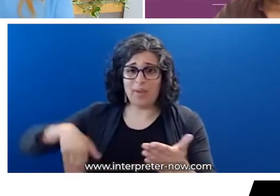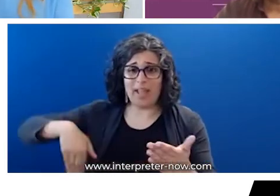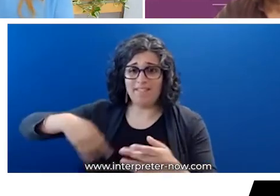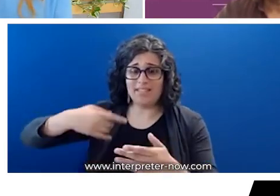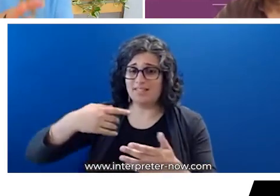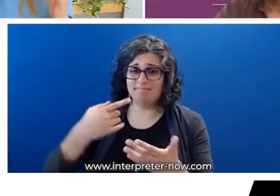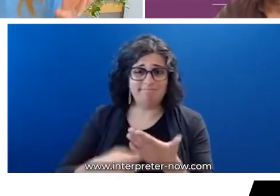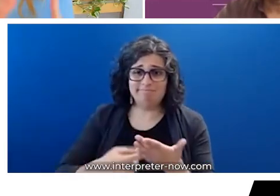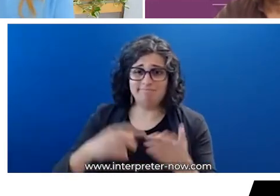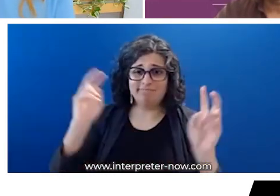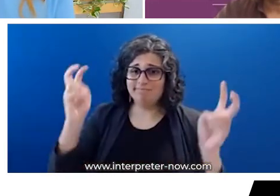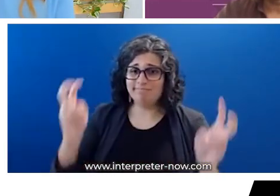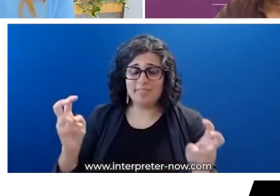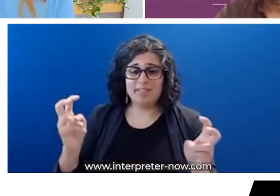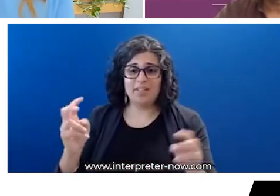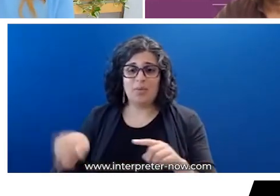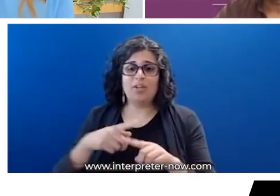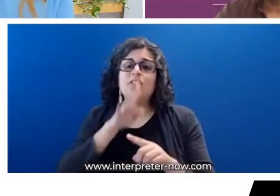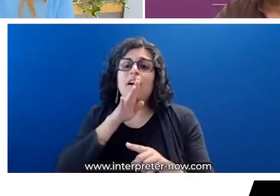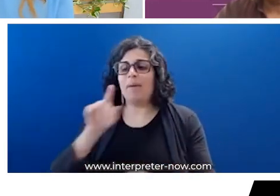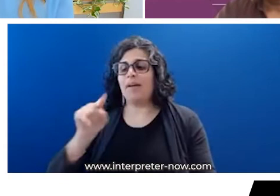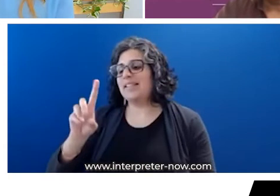to talk about when it comes to distributed teams?